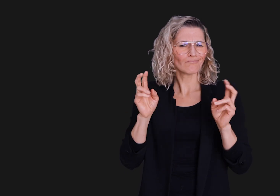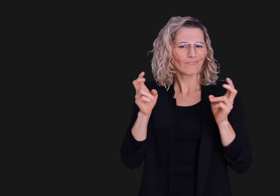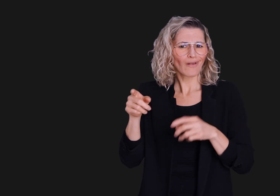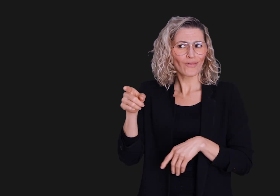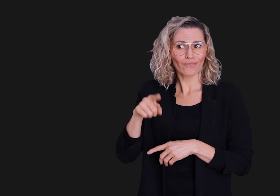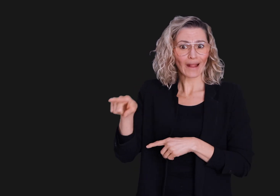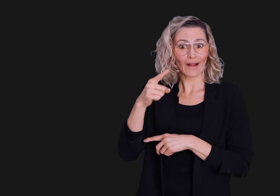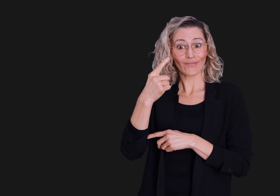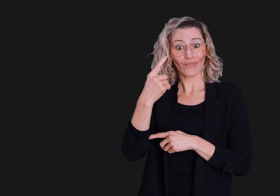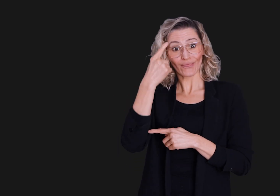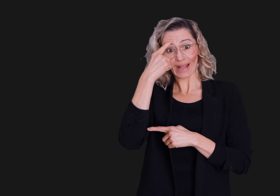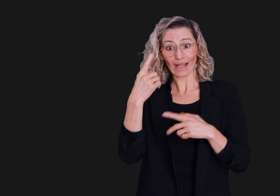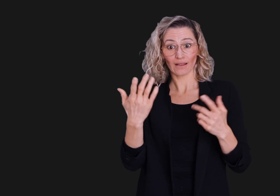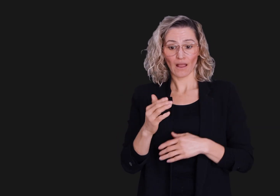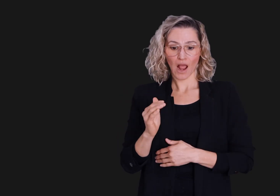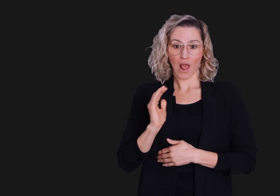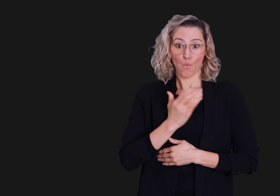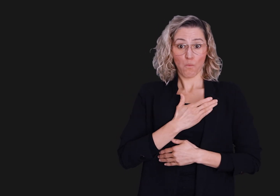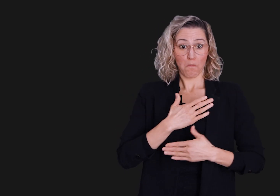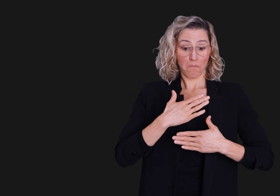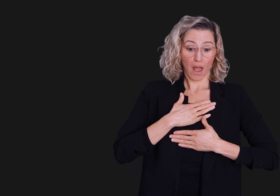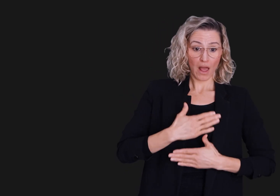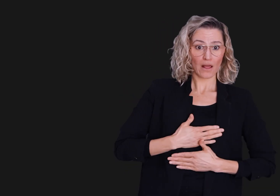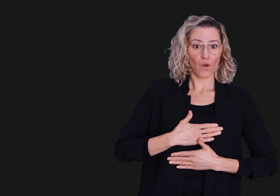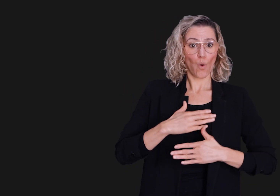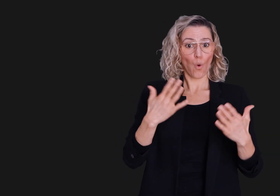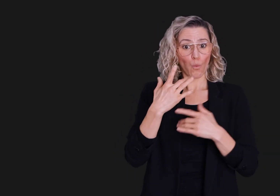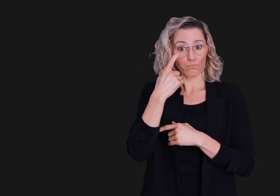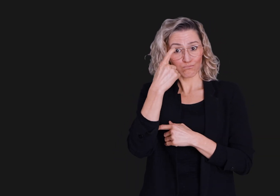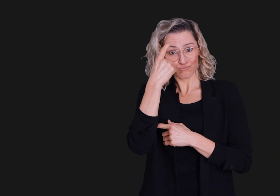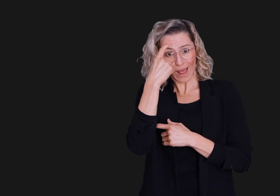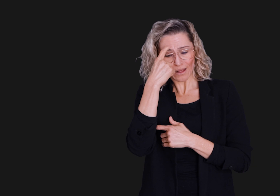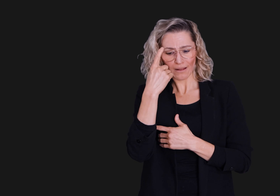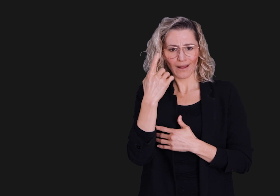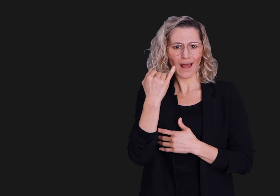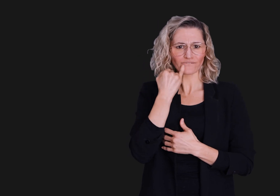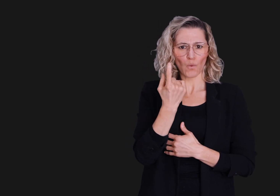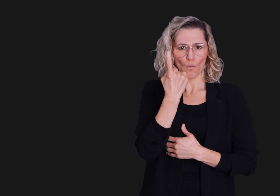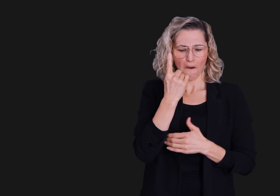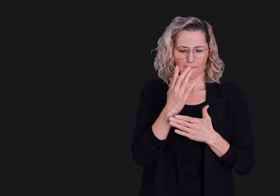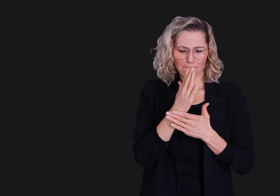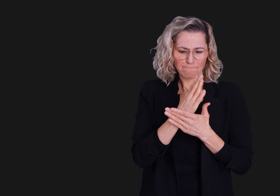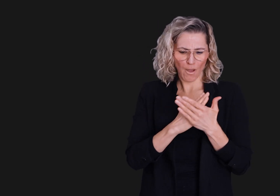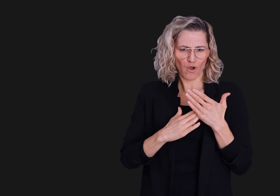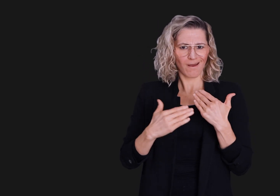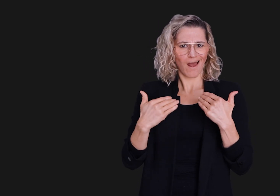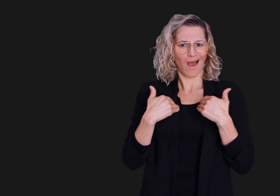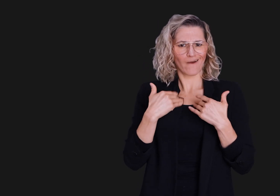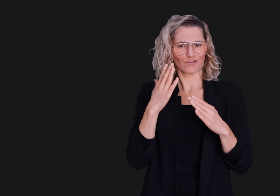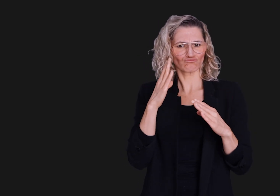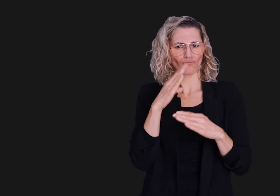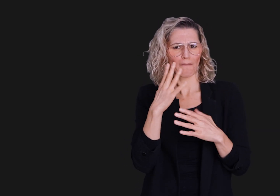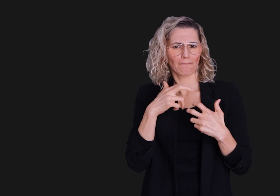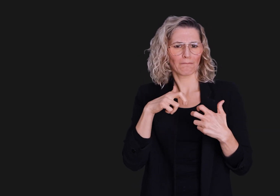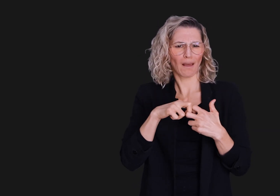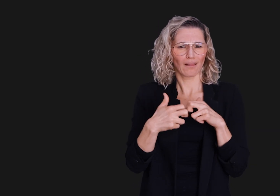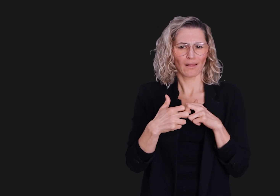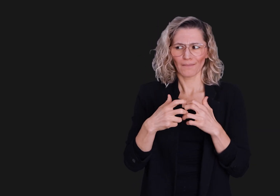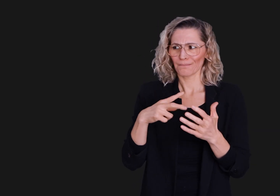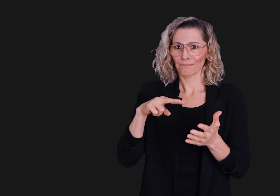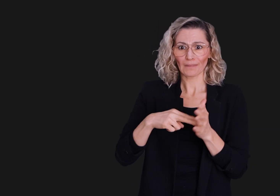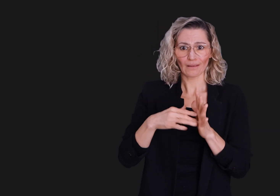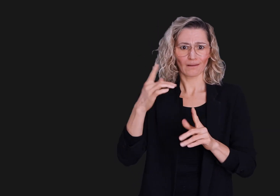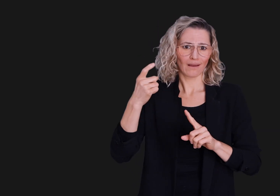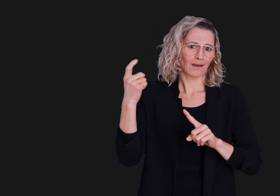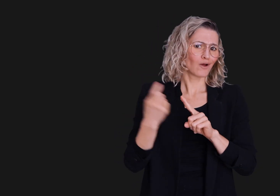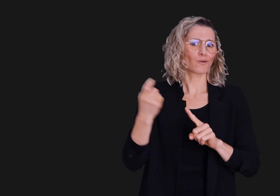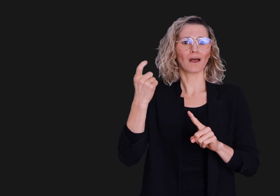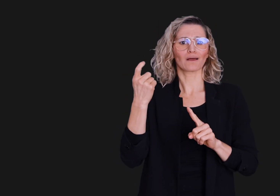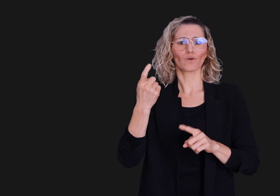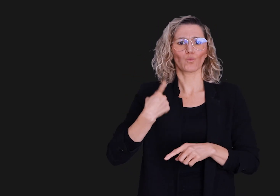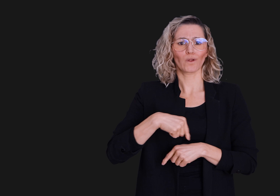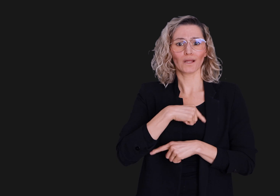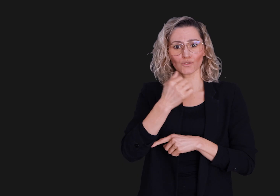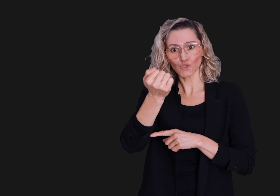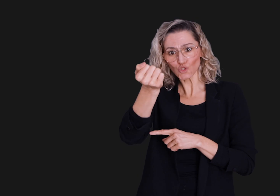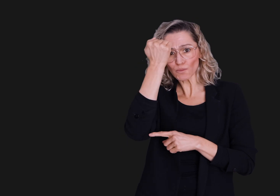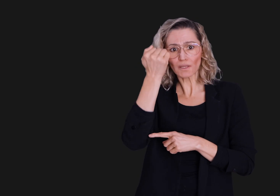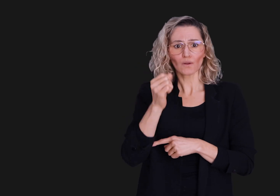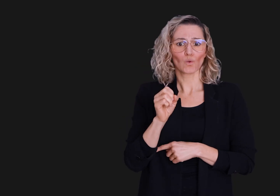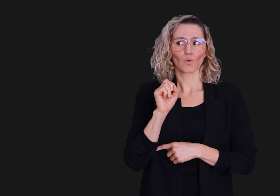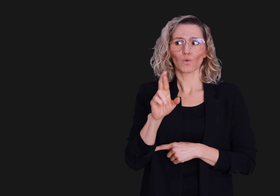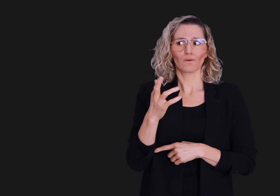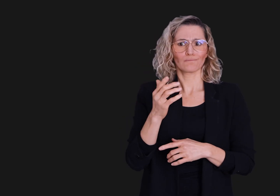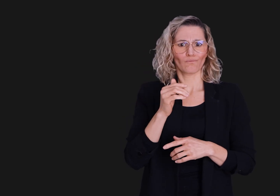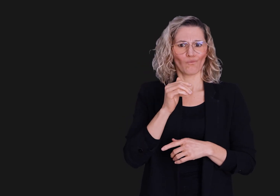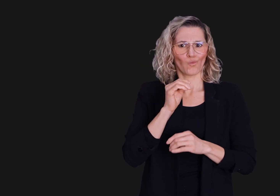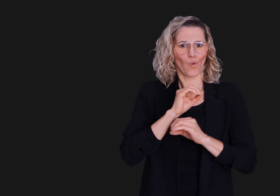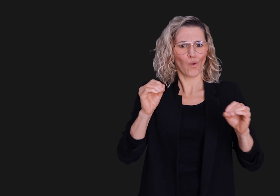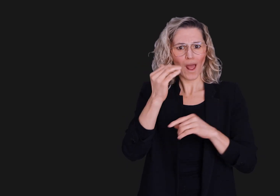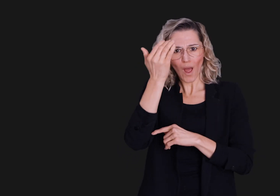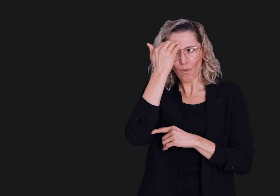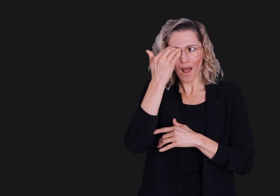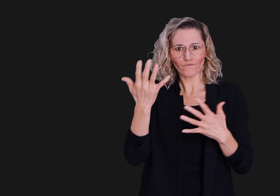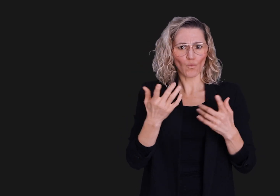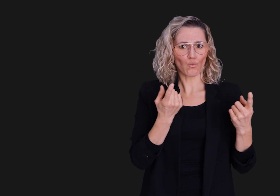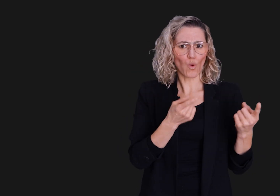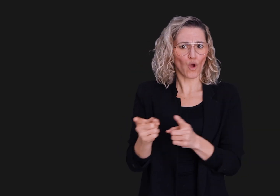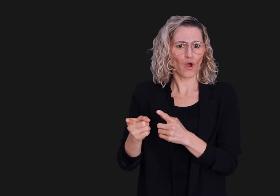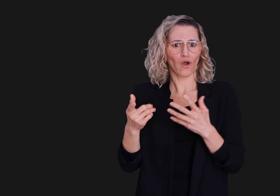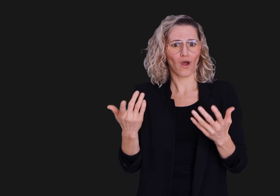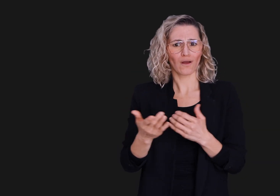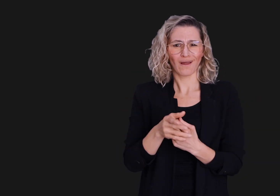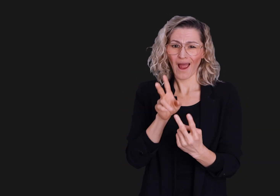It's as though they think if one part of our body or brain has trouble, we are automatically stupid and have no awareness of what's going on.